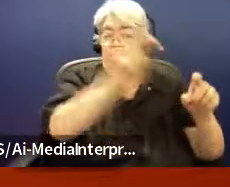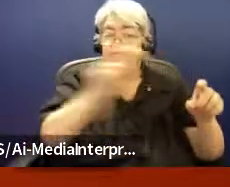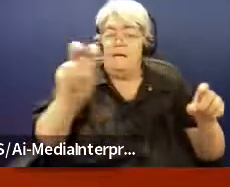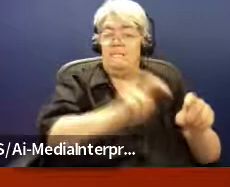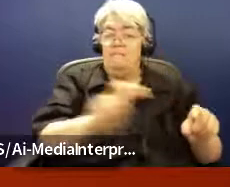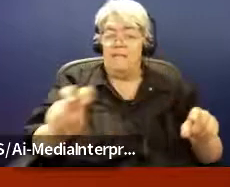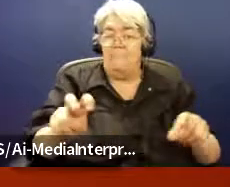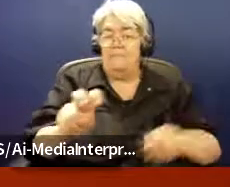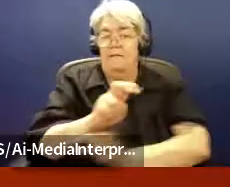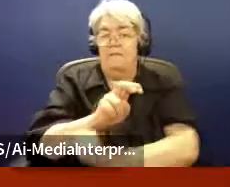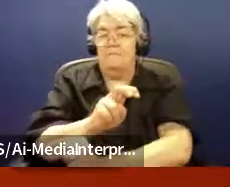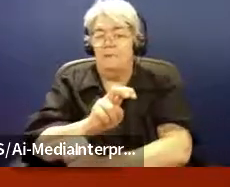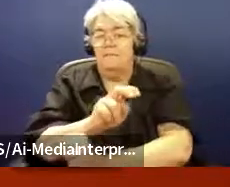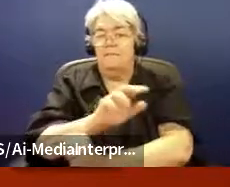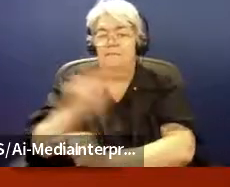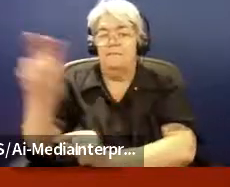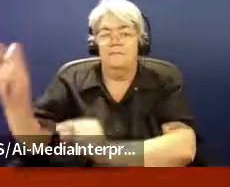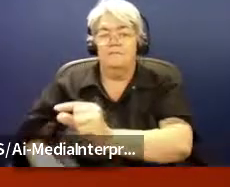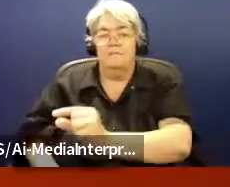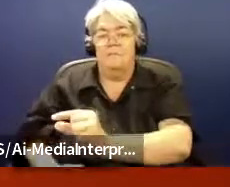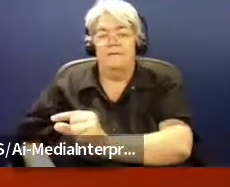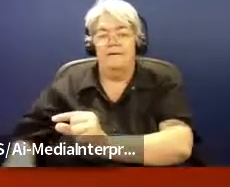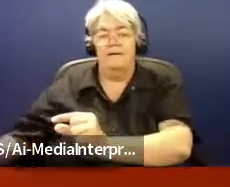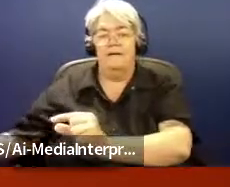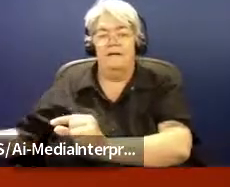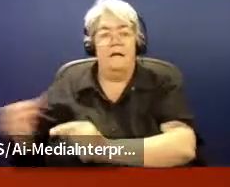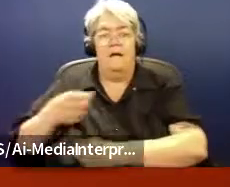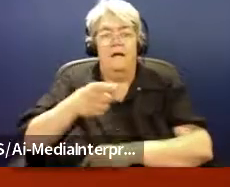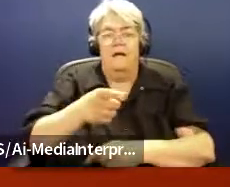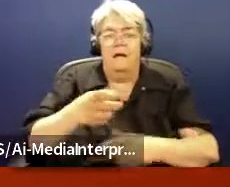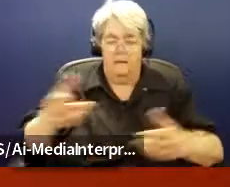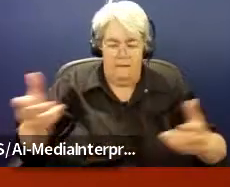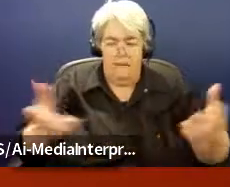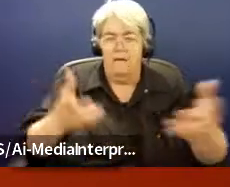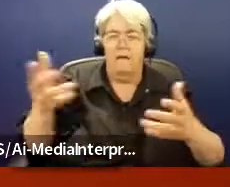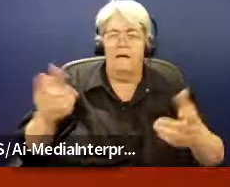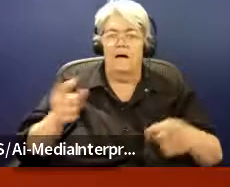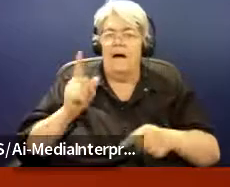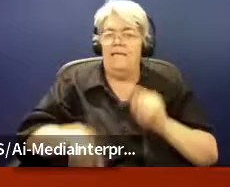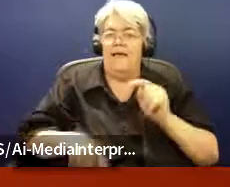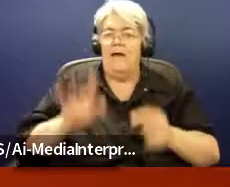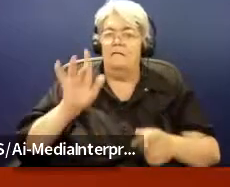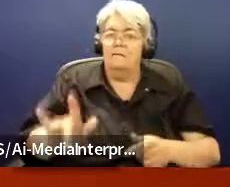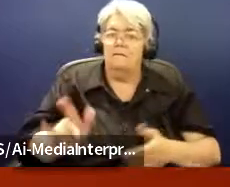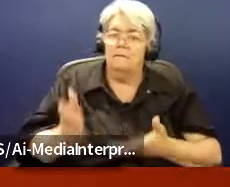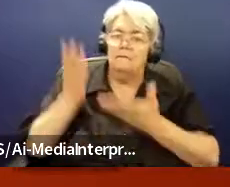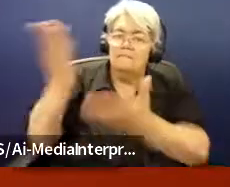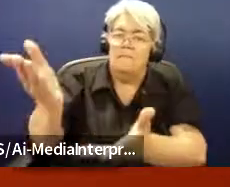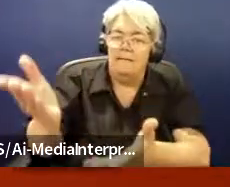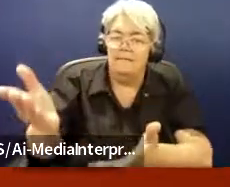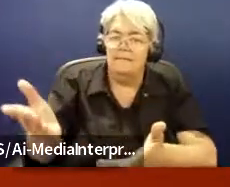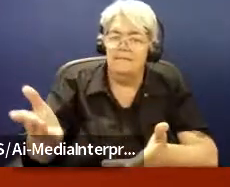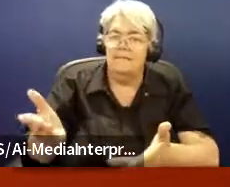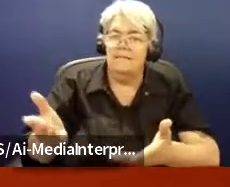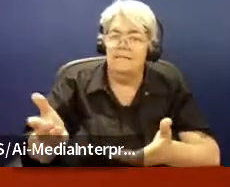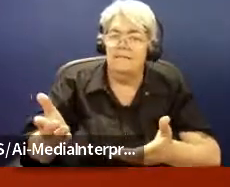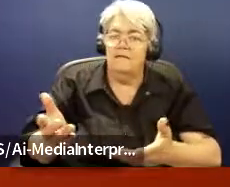that need to be inside of keyboard tab order are inside of keyboard tab order, you don't want to have a button at the